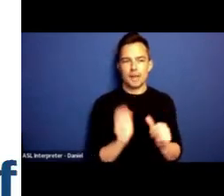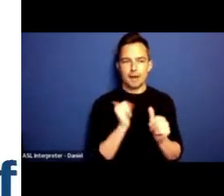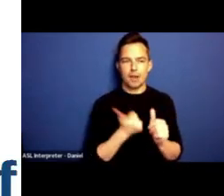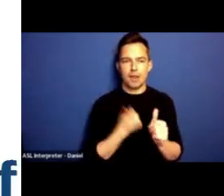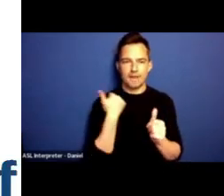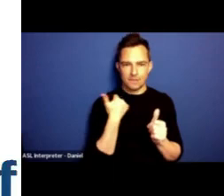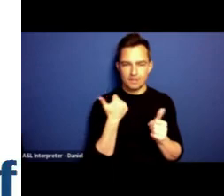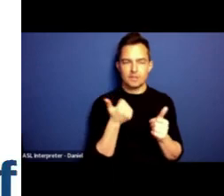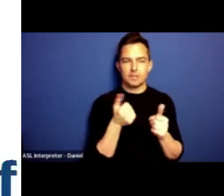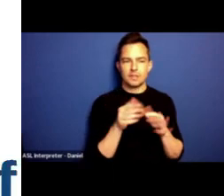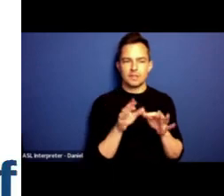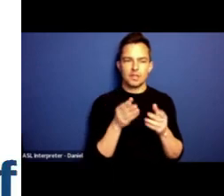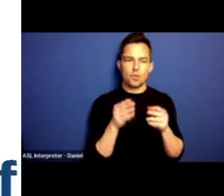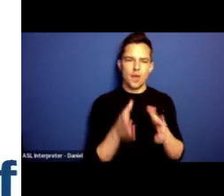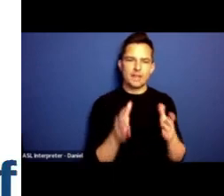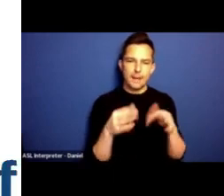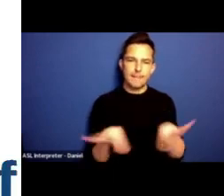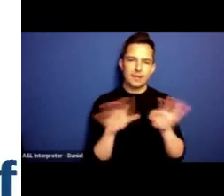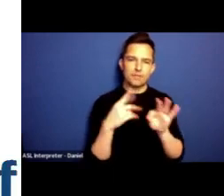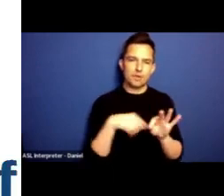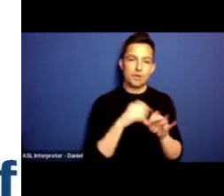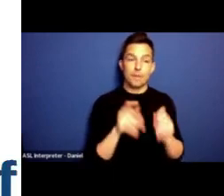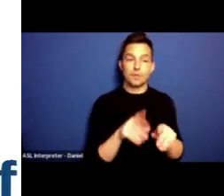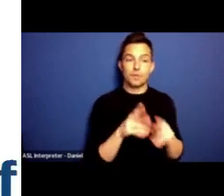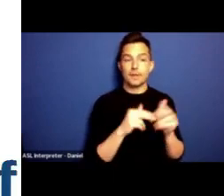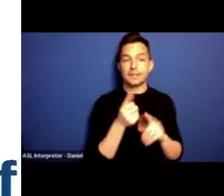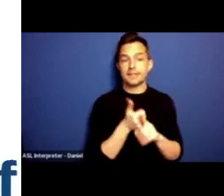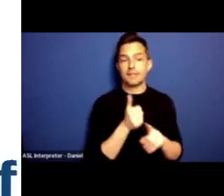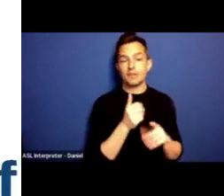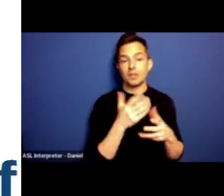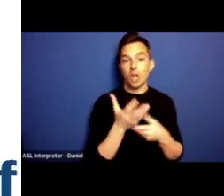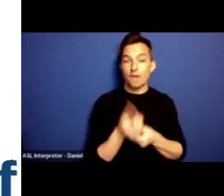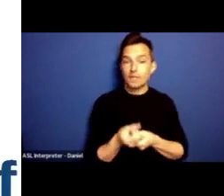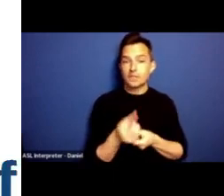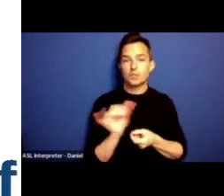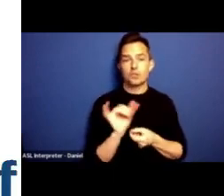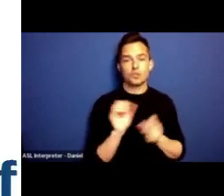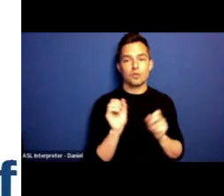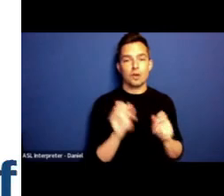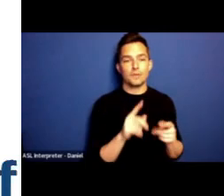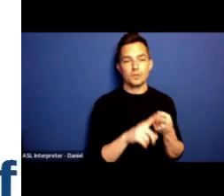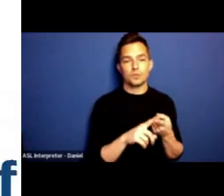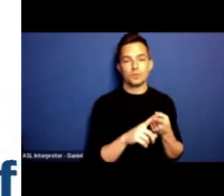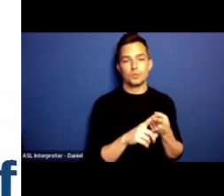us. The opportunities to build self confidence, and the opportunity for employers to tap